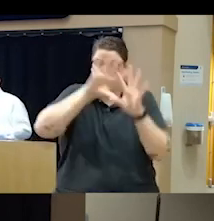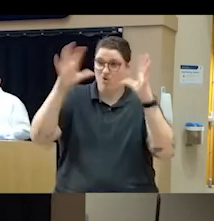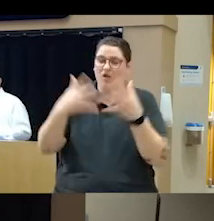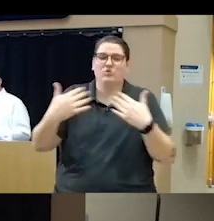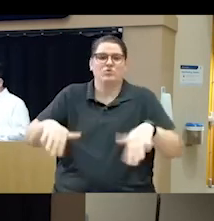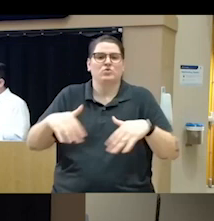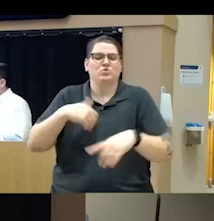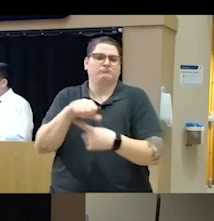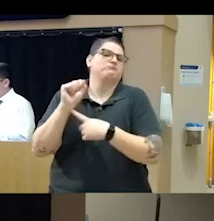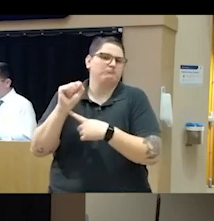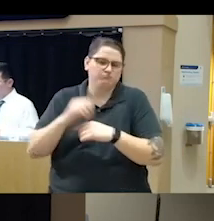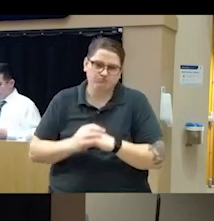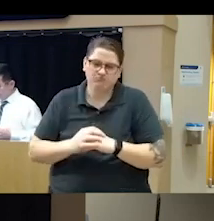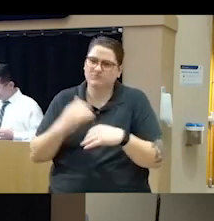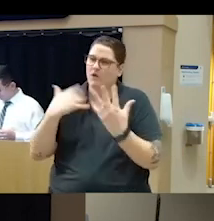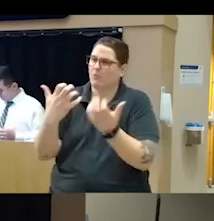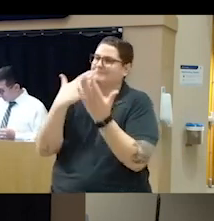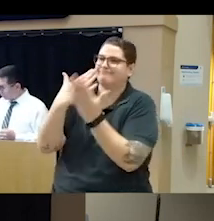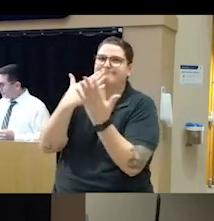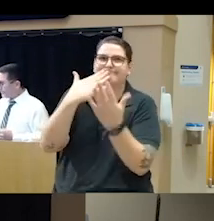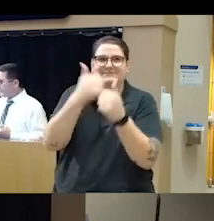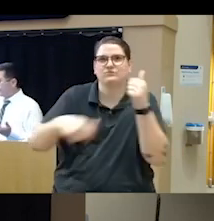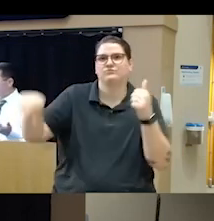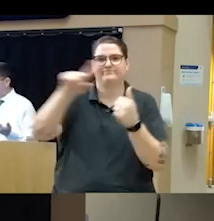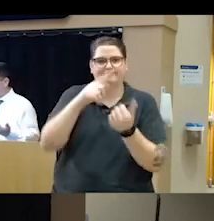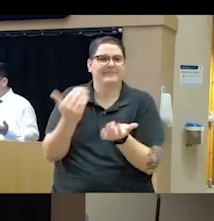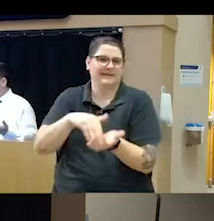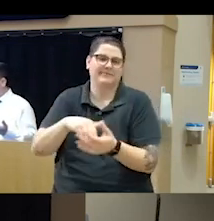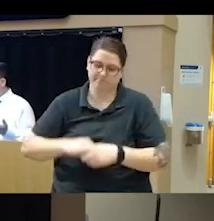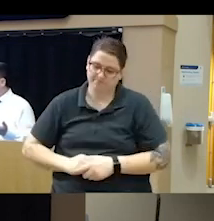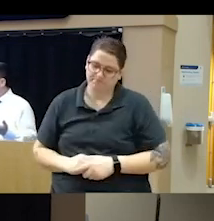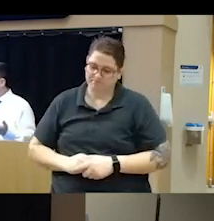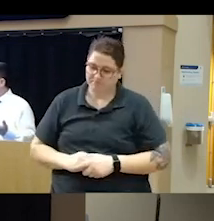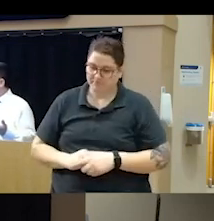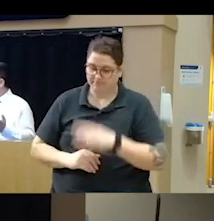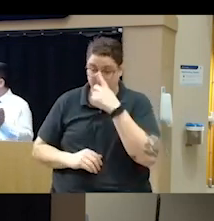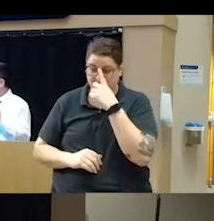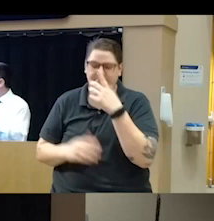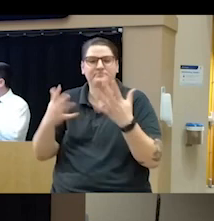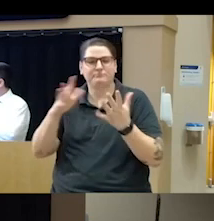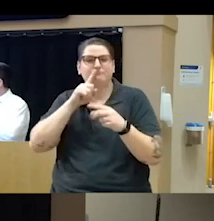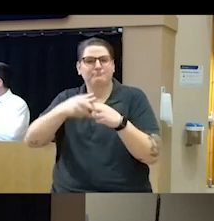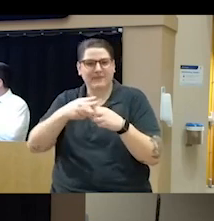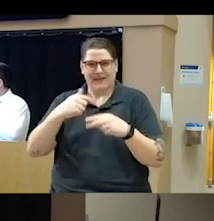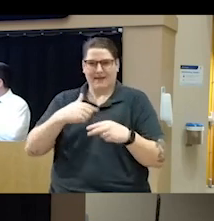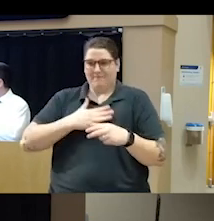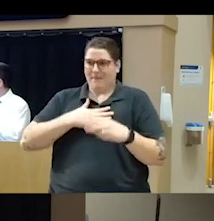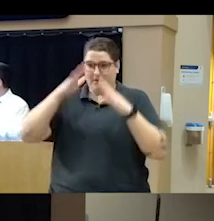and so I want to thank you all again I um as was mentioned I sort of live in three big areas of